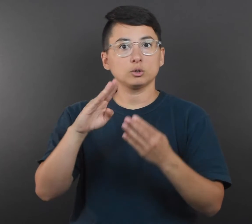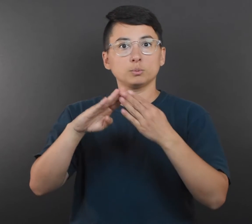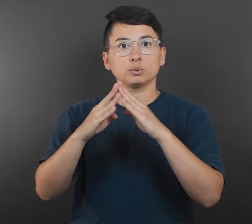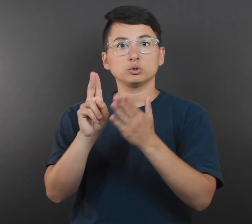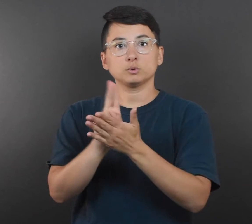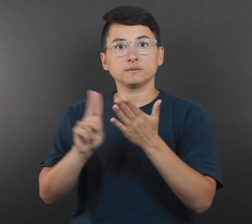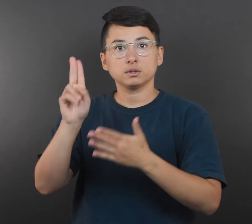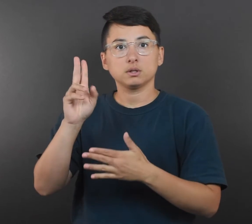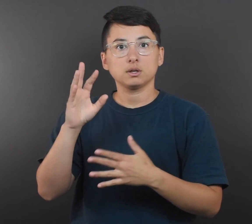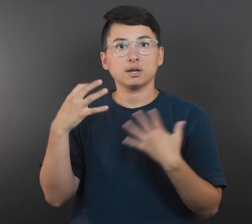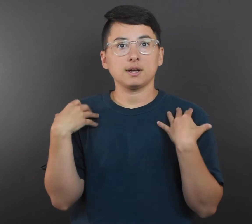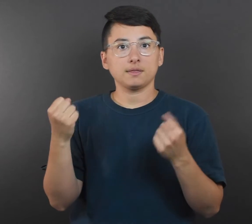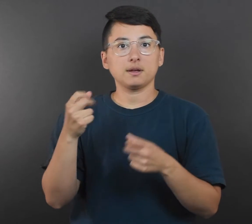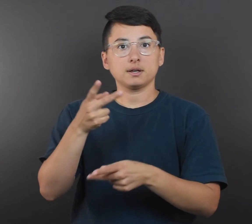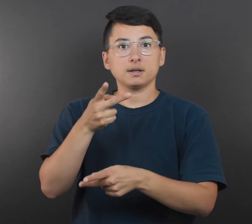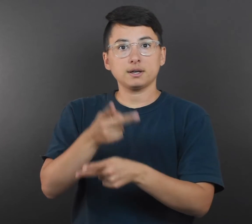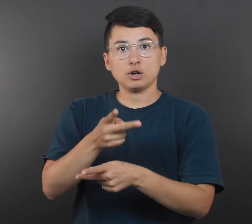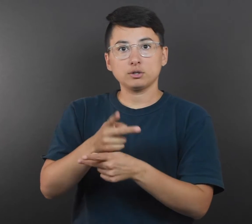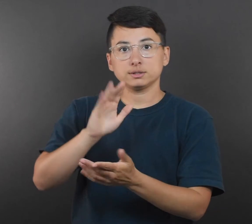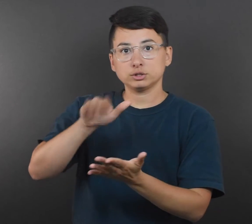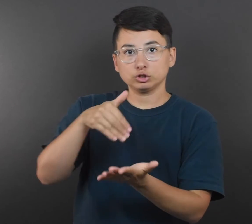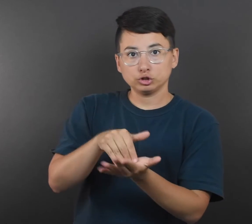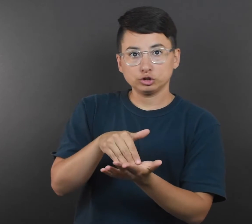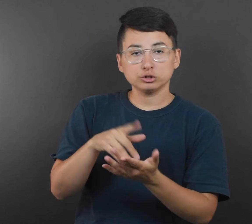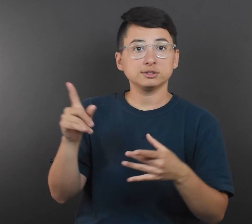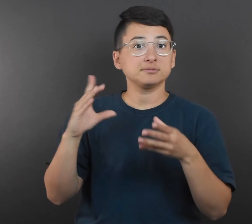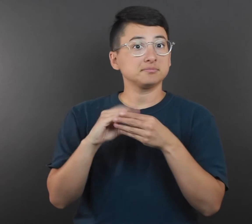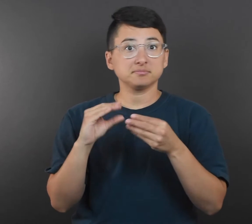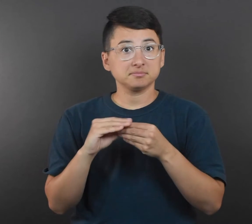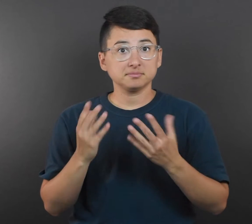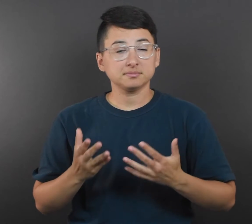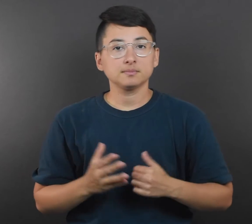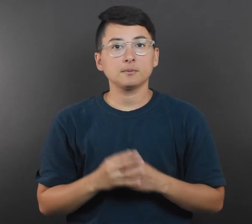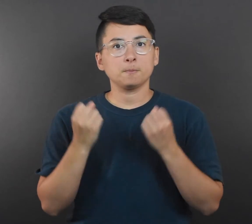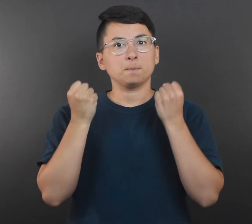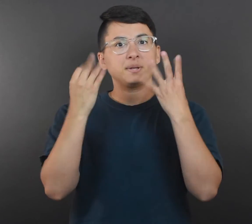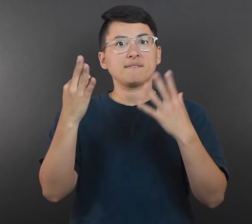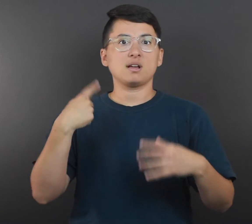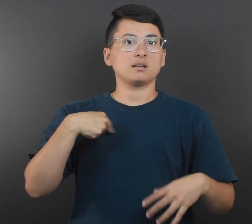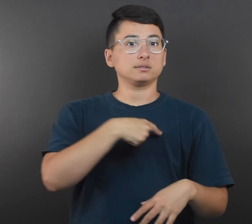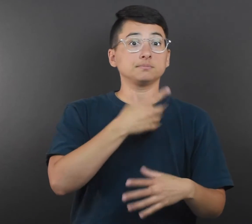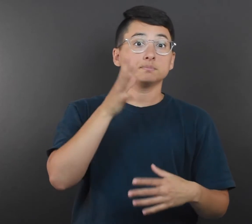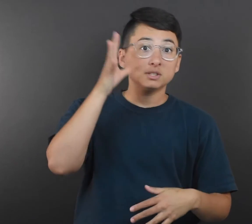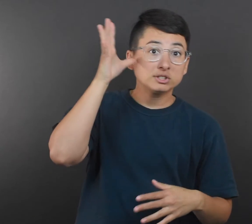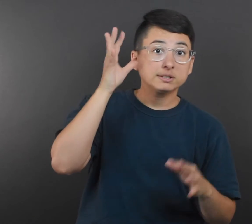a critical addition to families' toolkits for keeping their youngest children safe,”